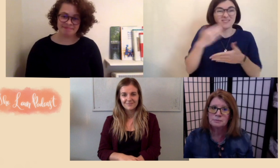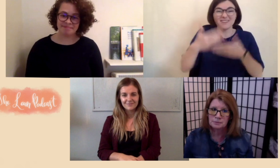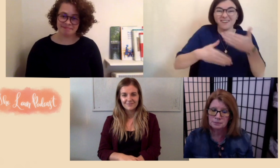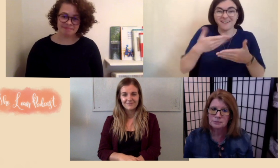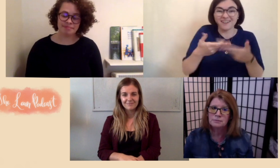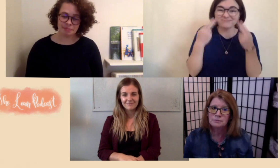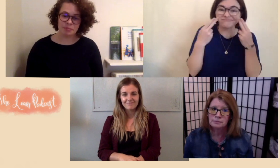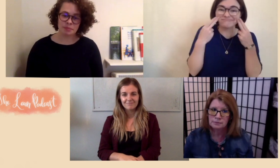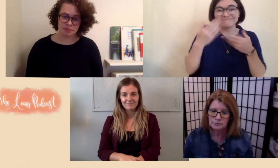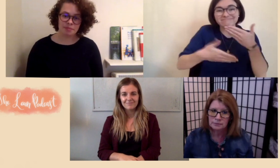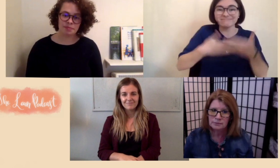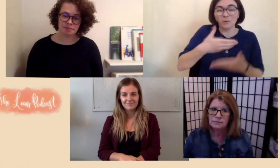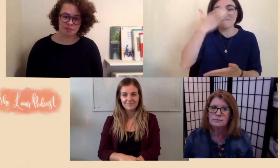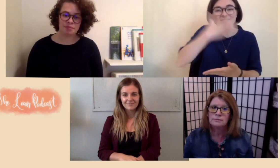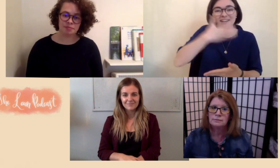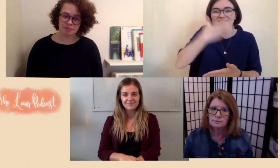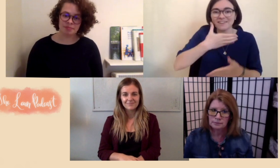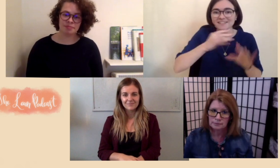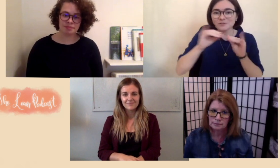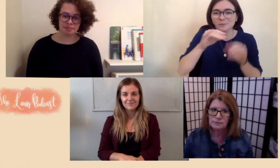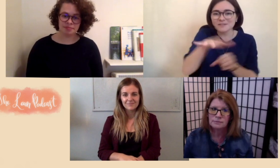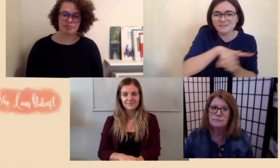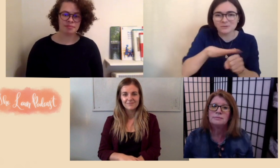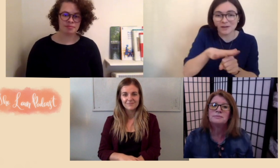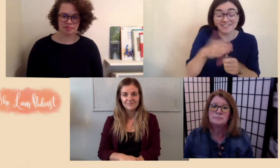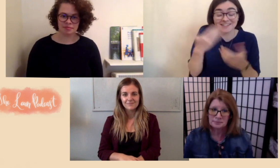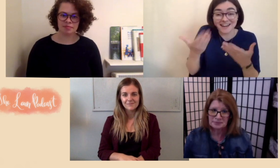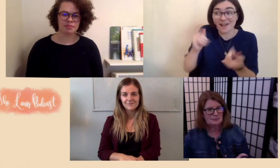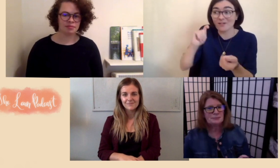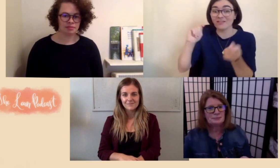are suddenly completely different. And, like what you're talking about,